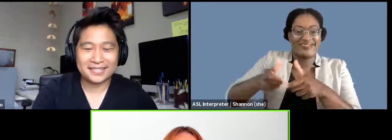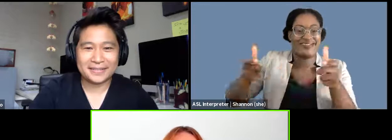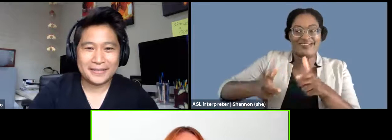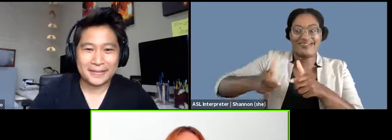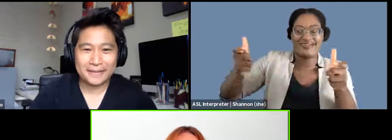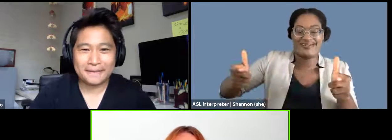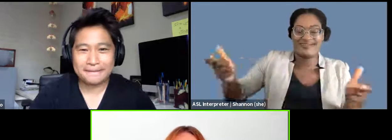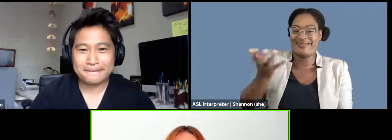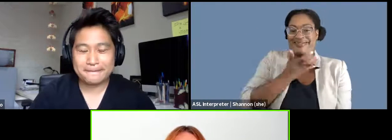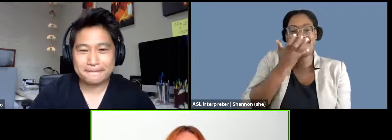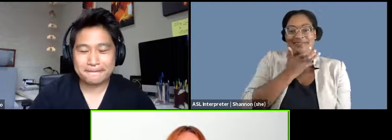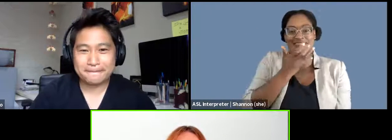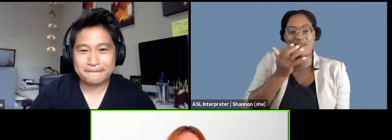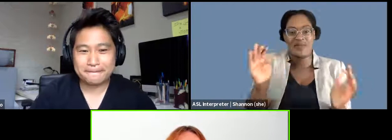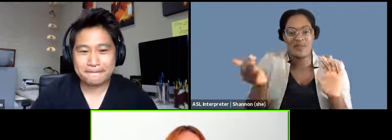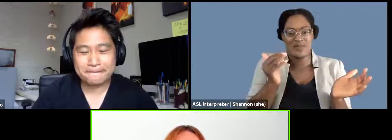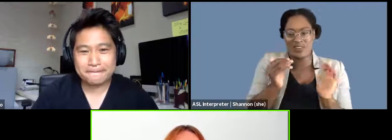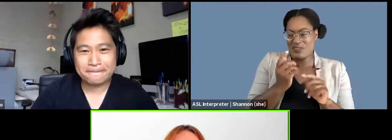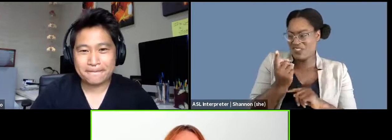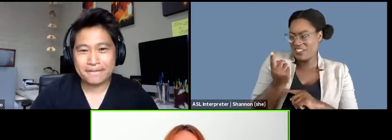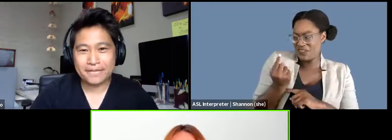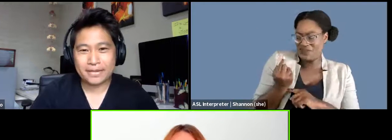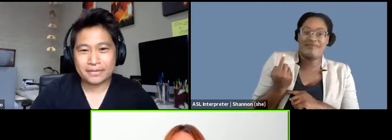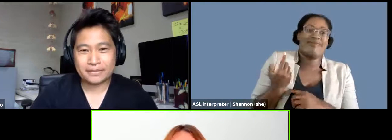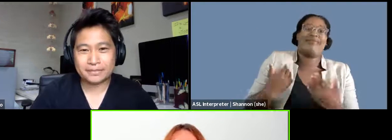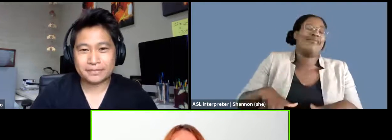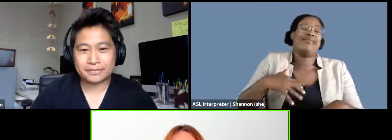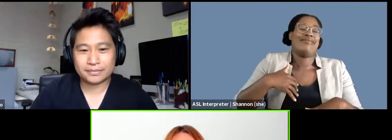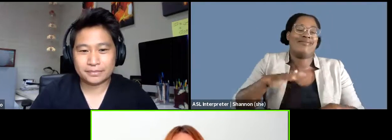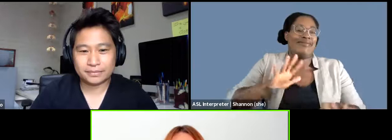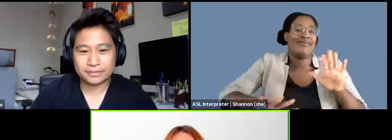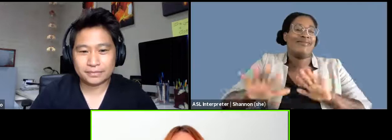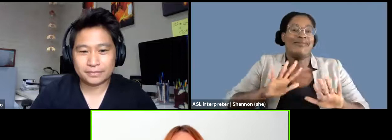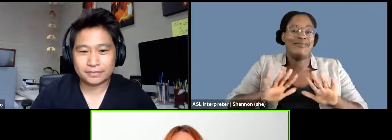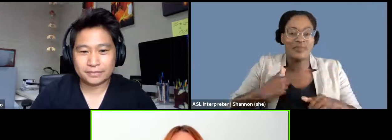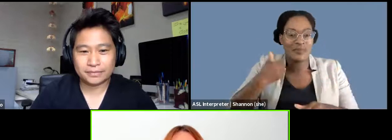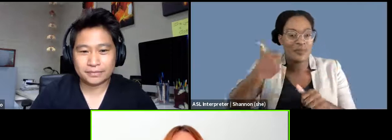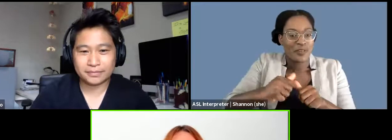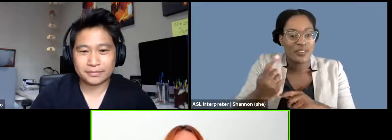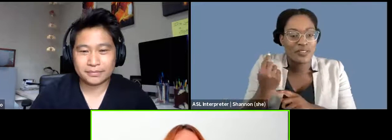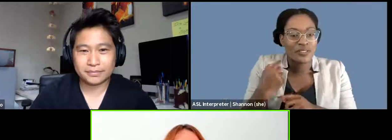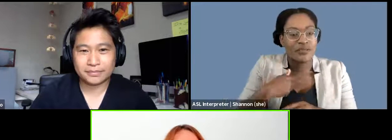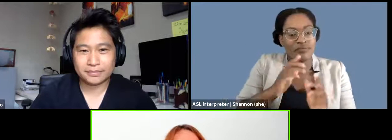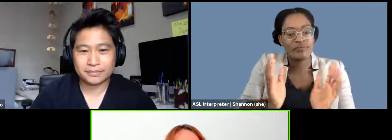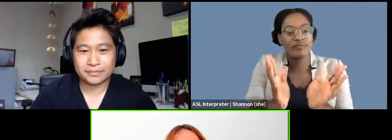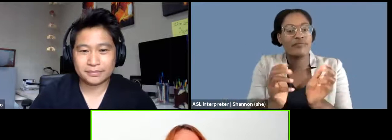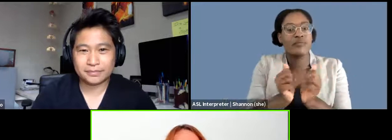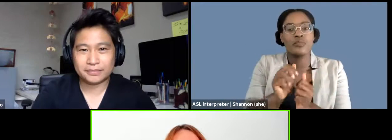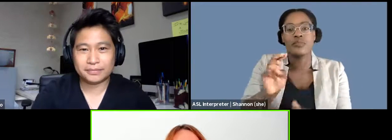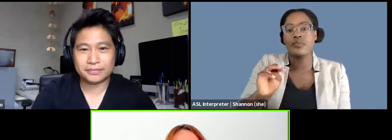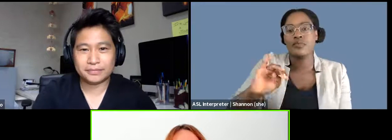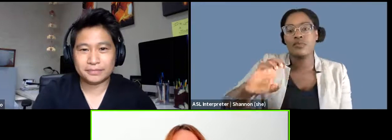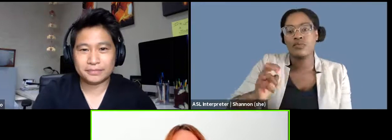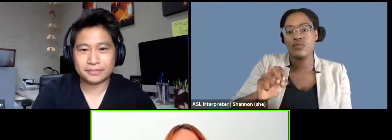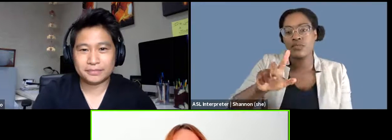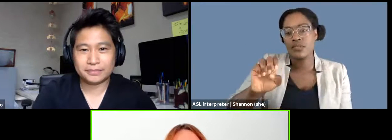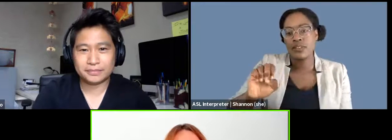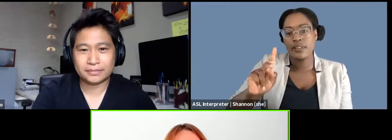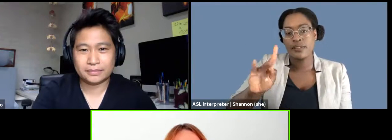on our first episode, I spoke with Michelle Kim about countering anti-Asian xenophobia